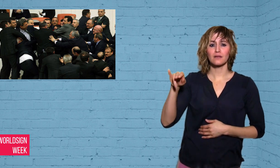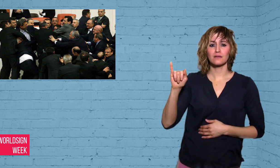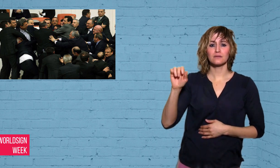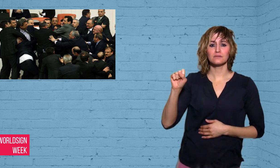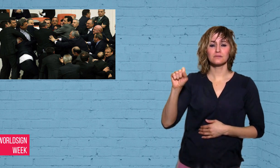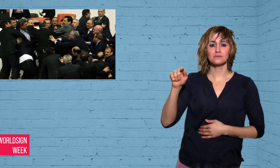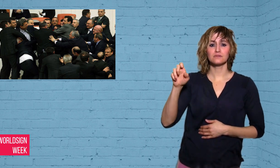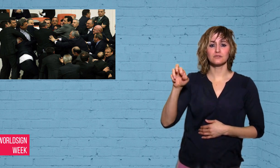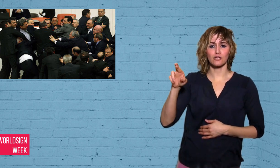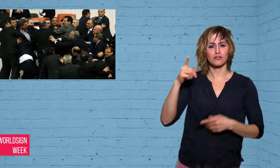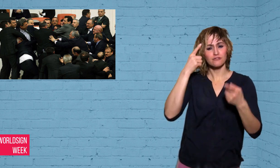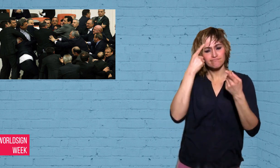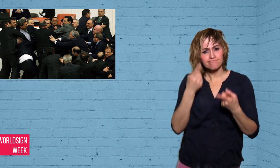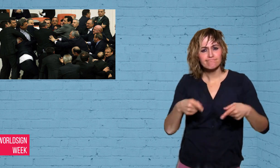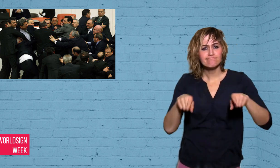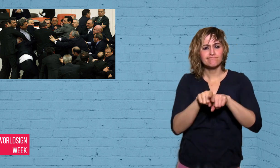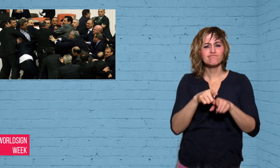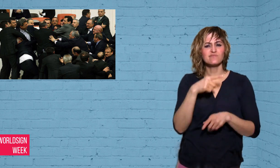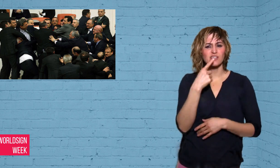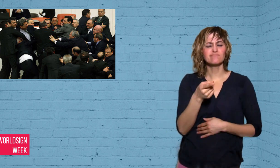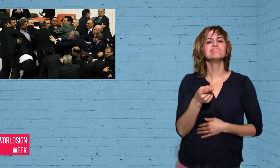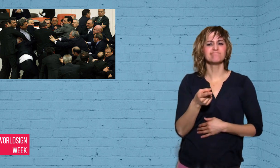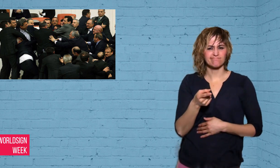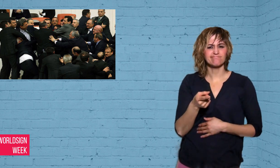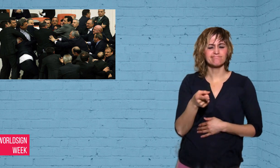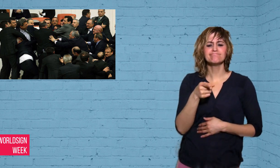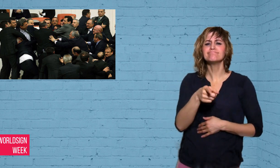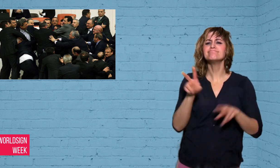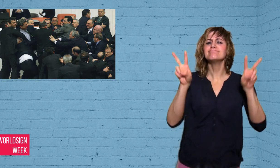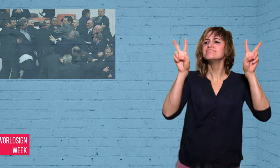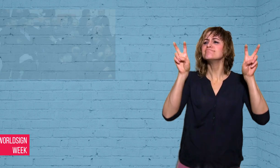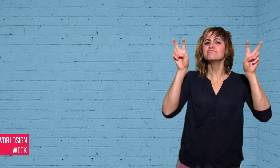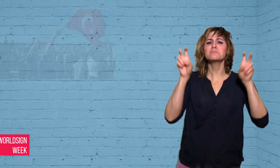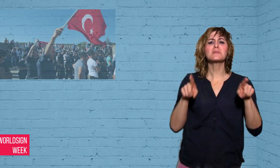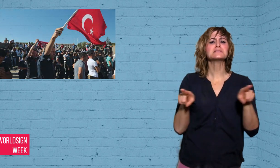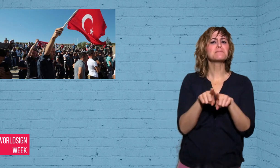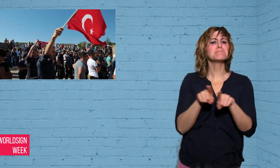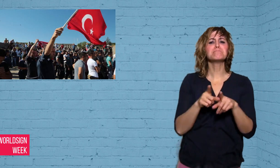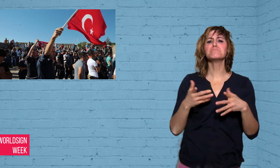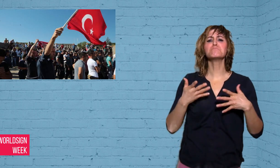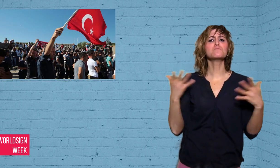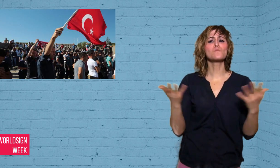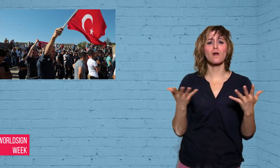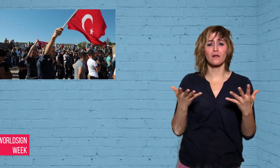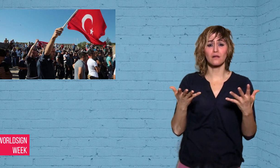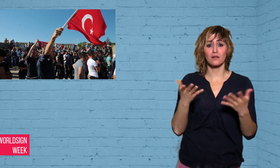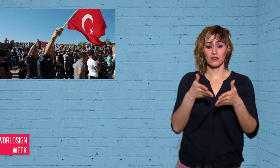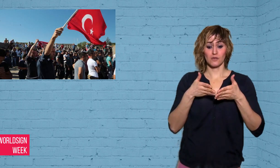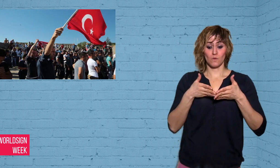There has to be a single captain.”